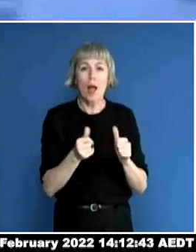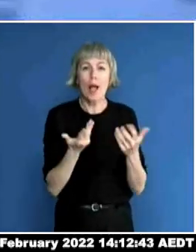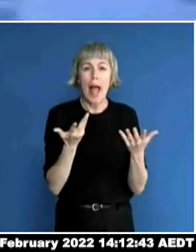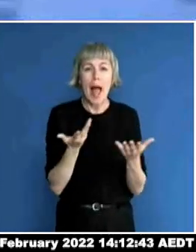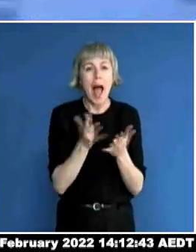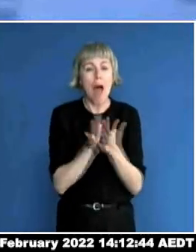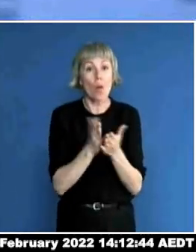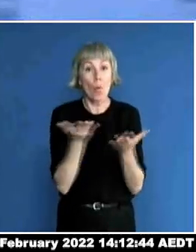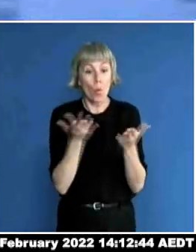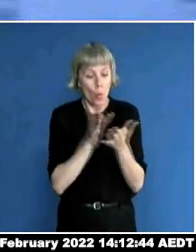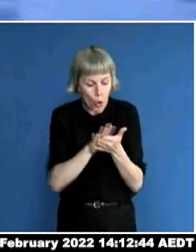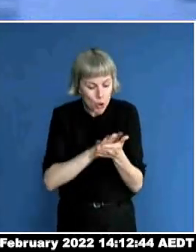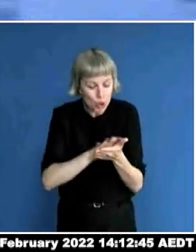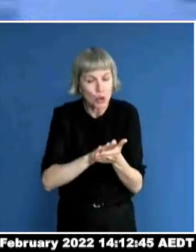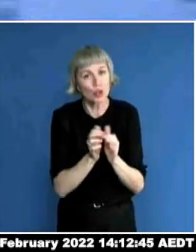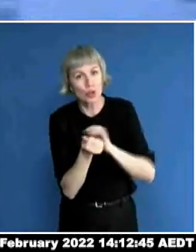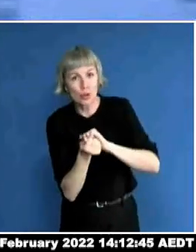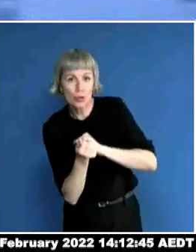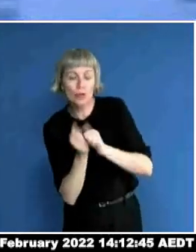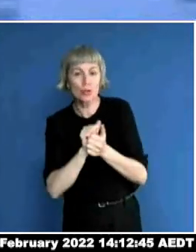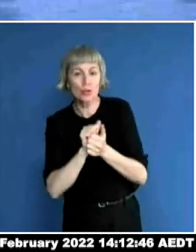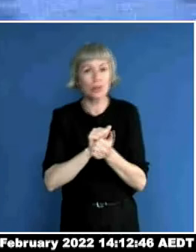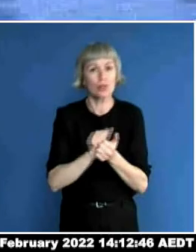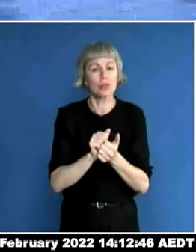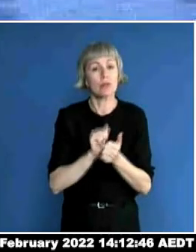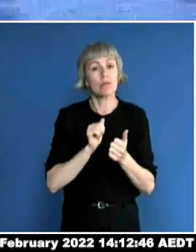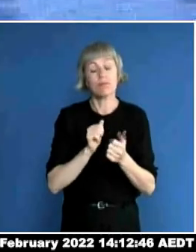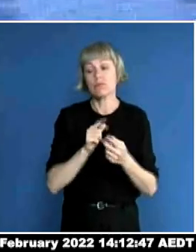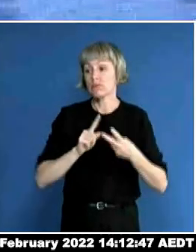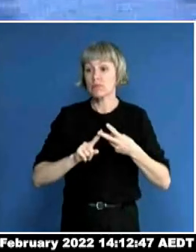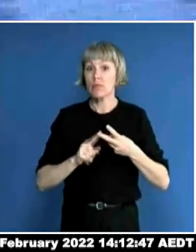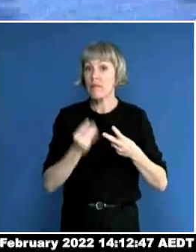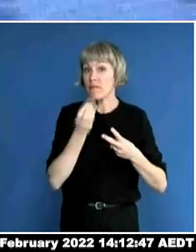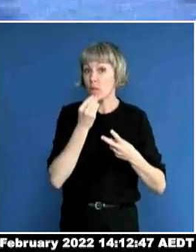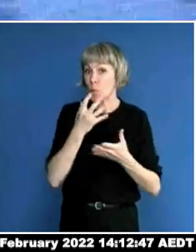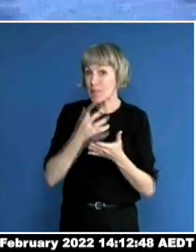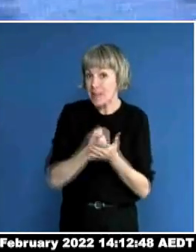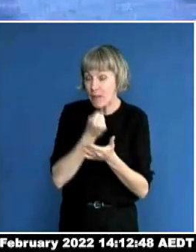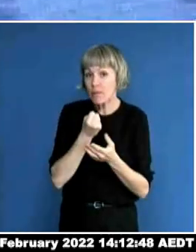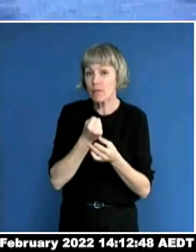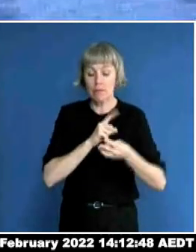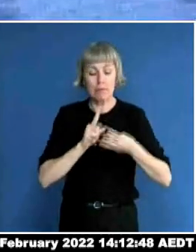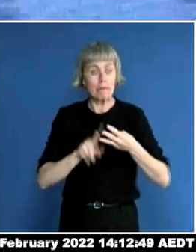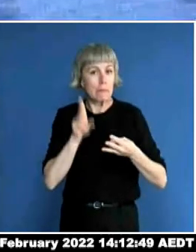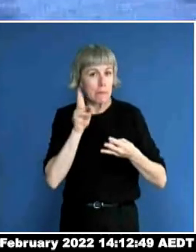safety. And you would also do things like take the participants to the shops to show